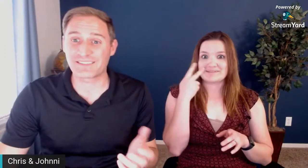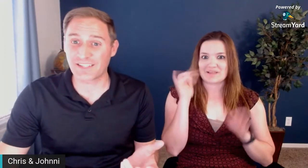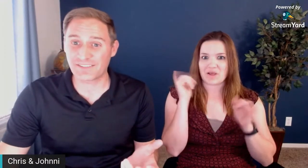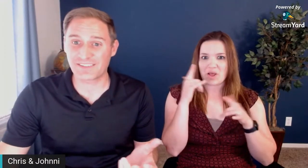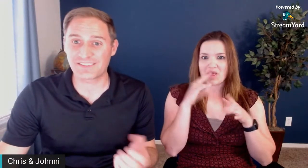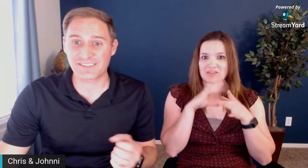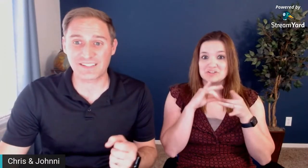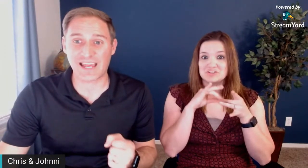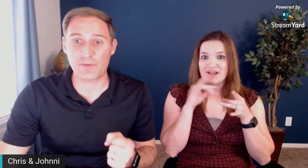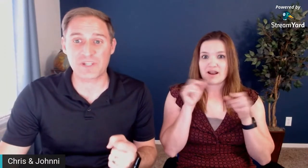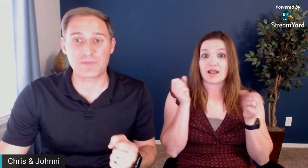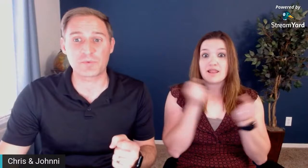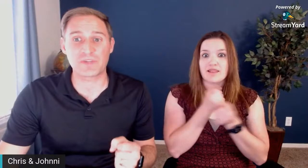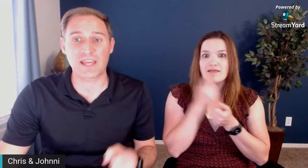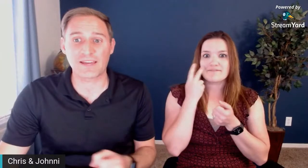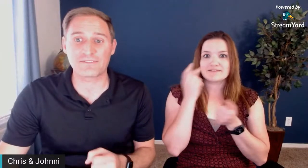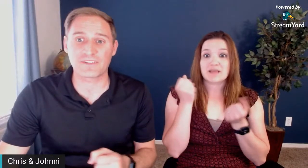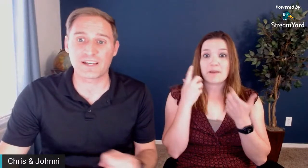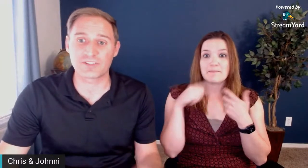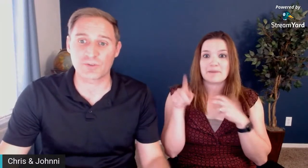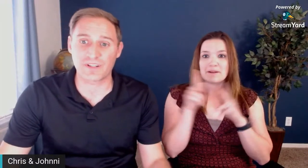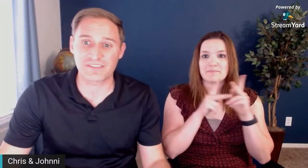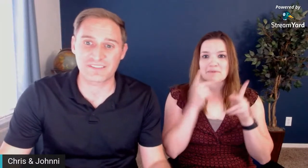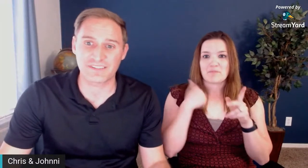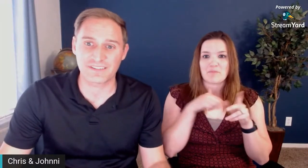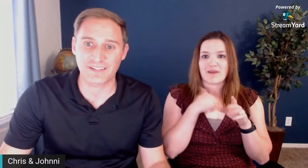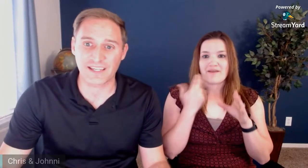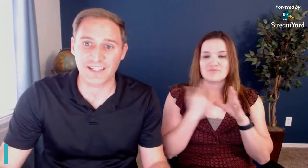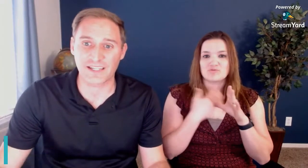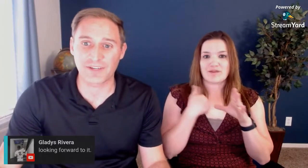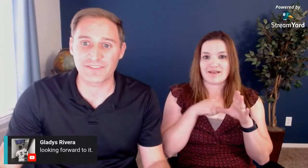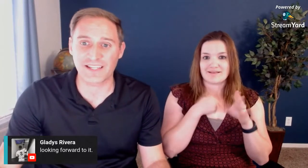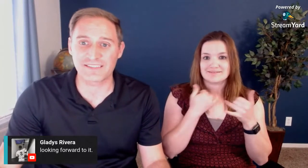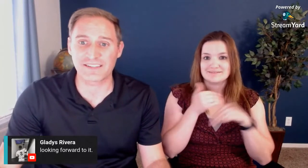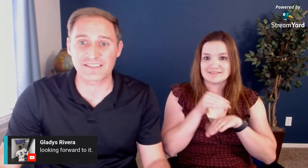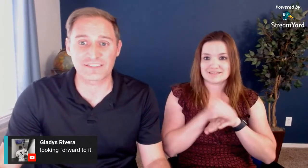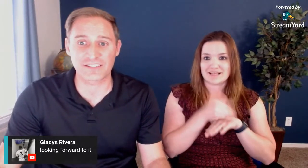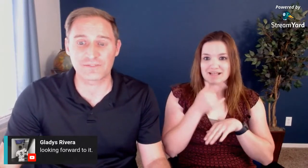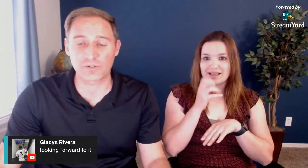love seeing how many people we have joining us tonight. We have gladsy that's looking forward